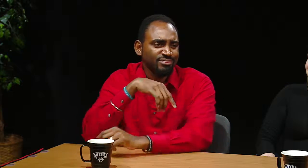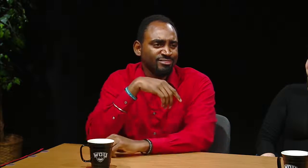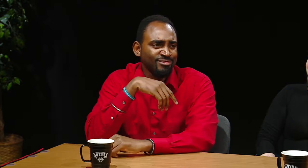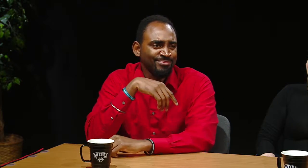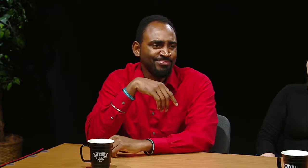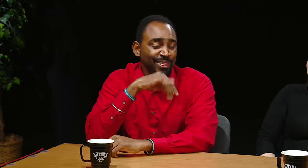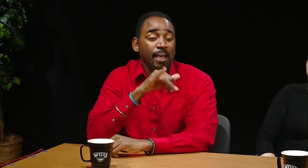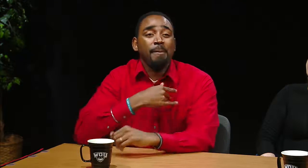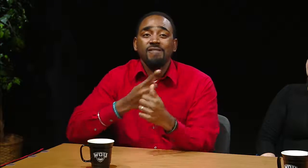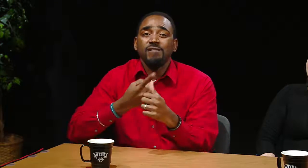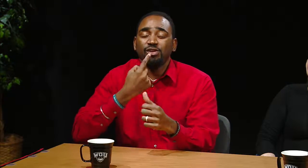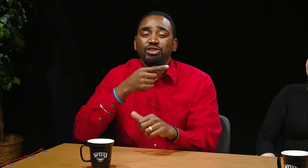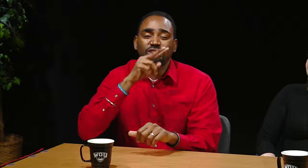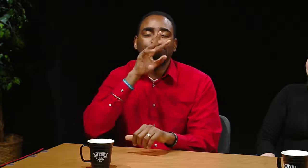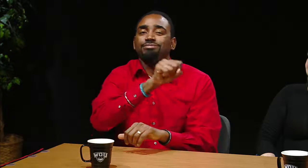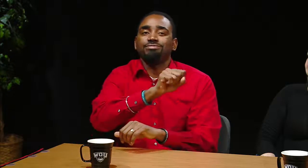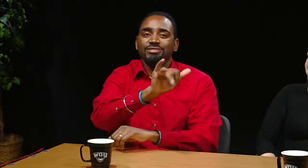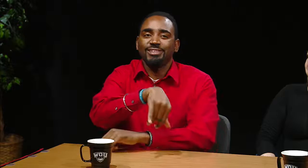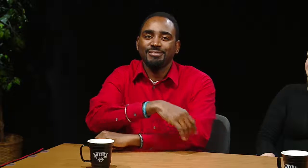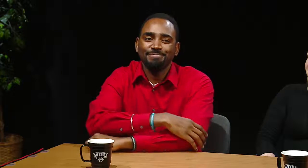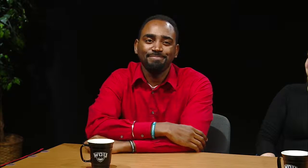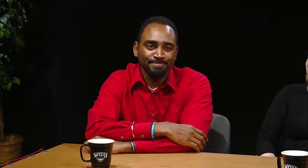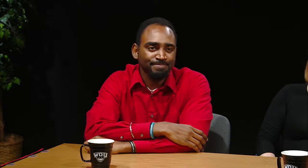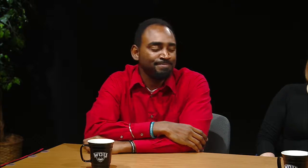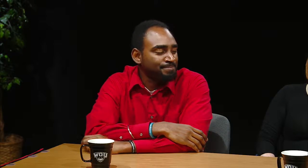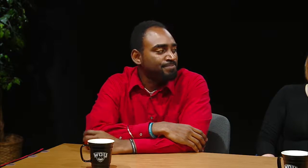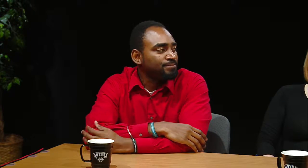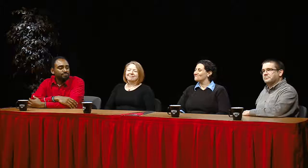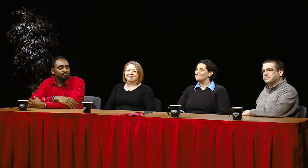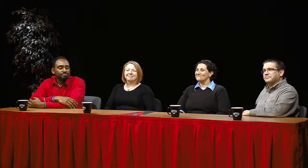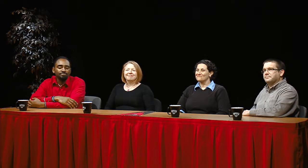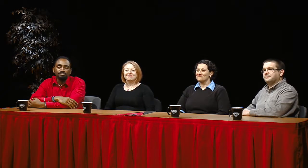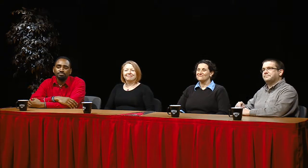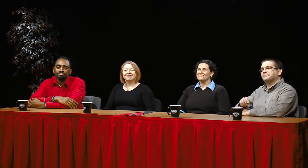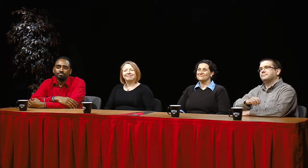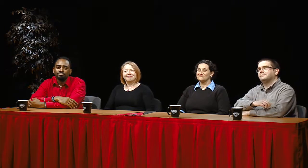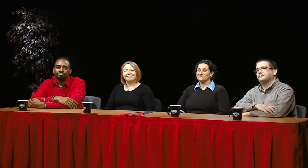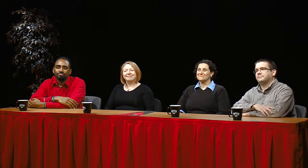and start to enjoy this artistic medium,